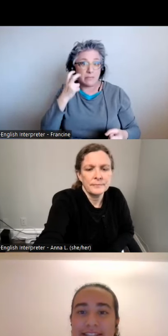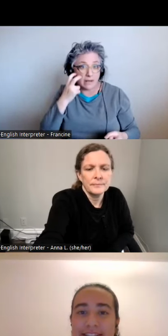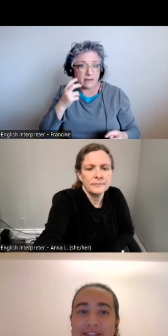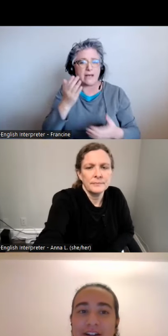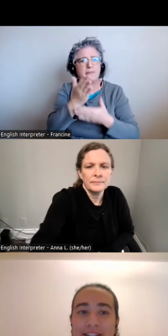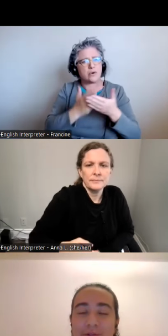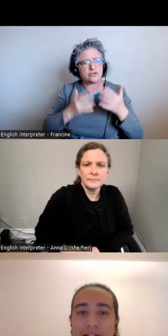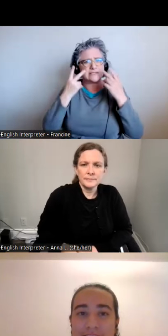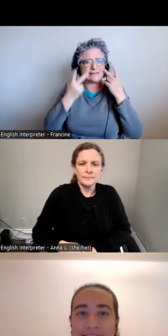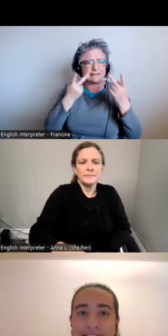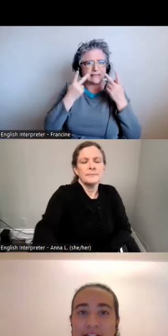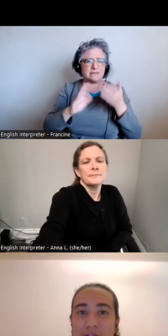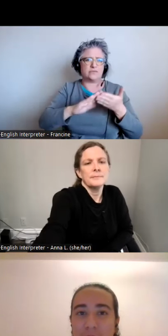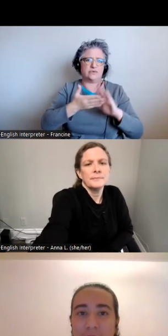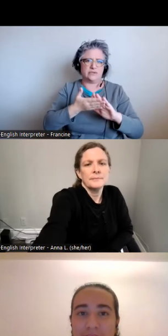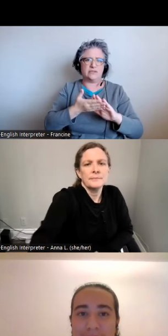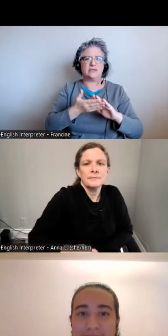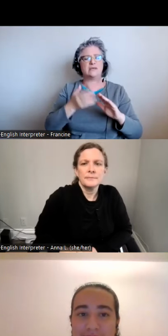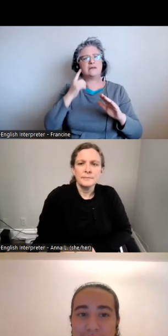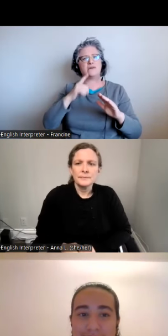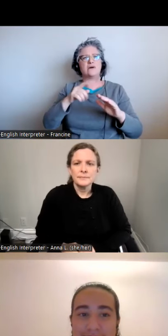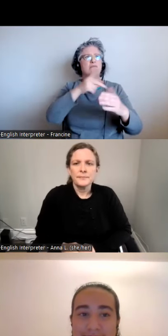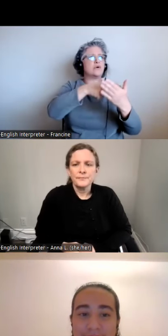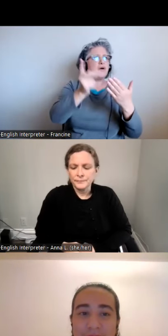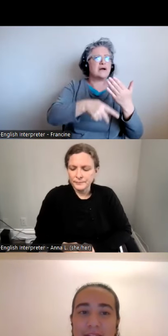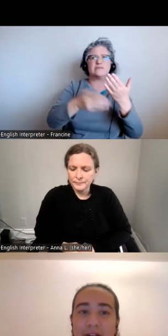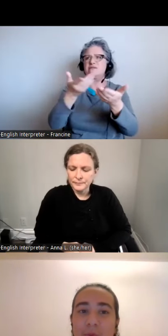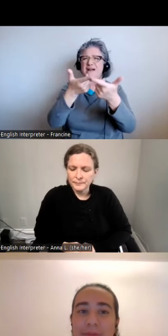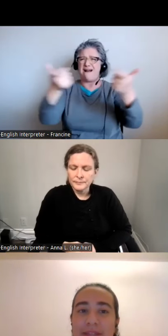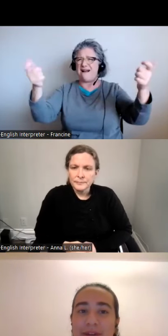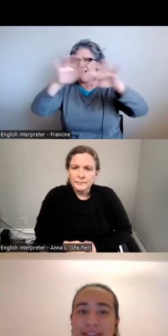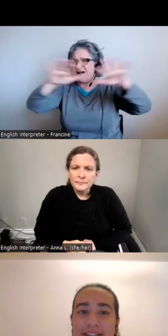We've advocated nationally and locally on behalf of the blind partly Cited and deaf.